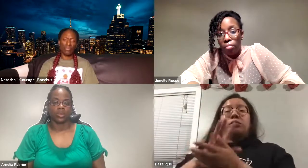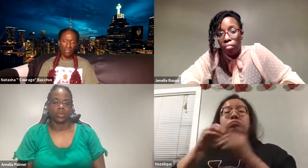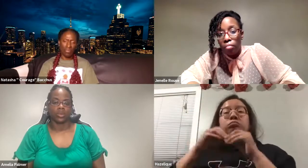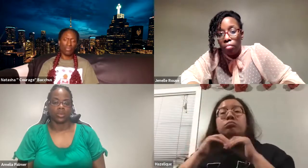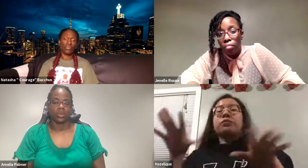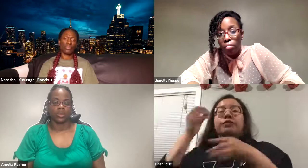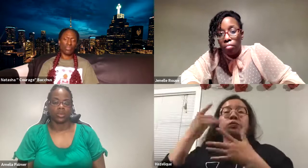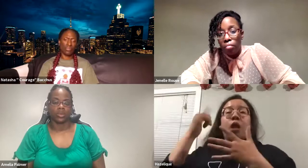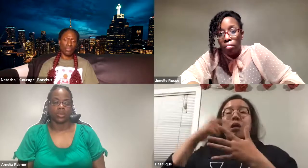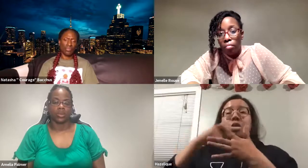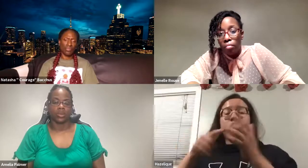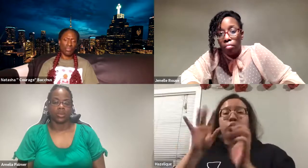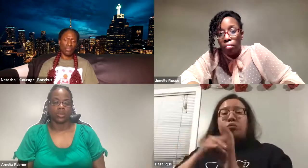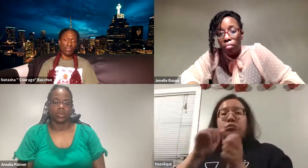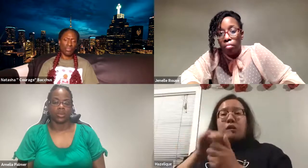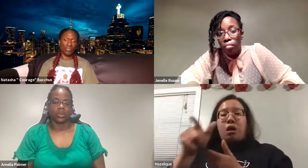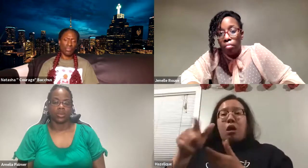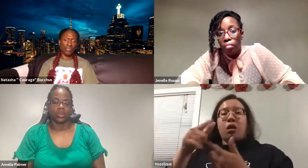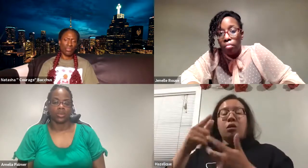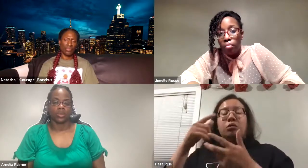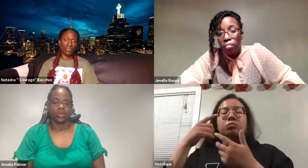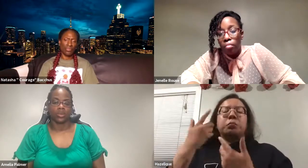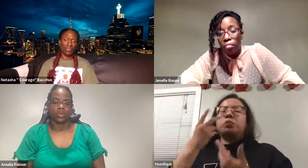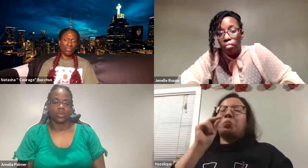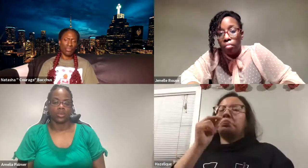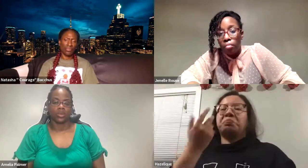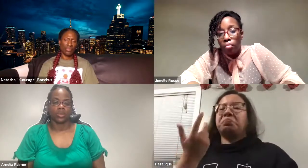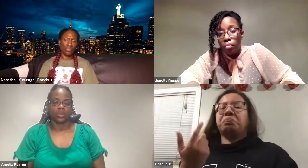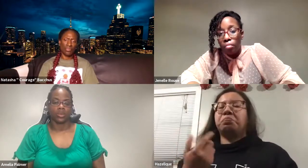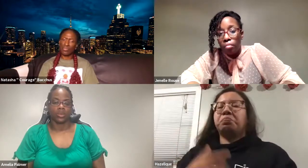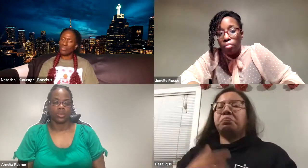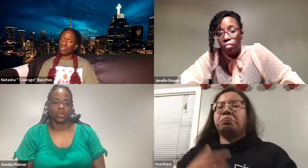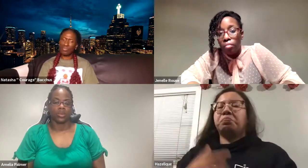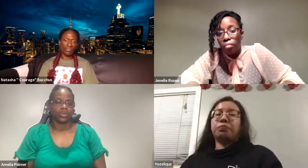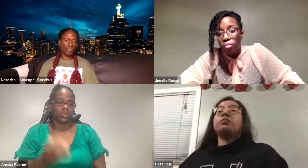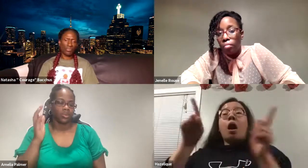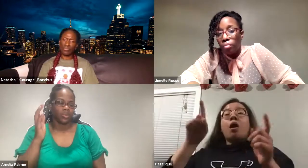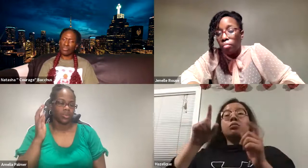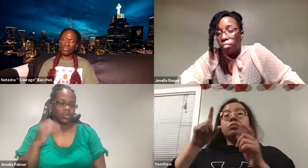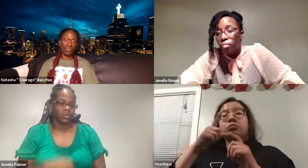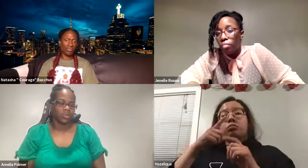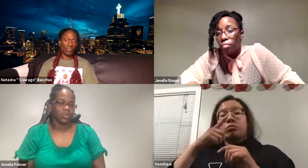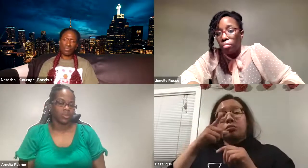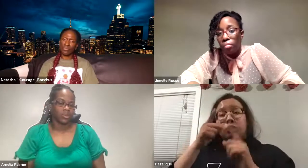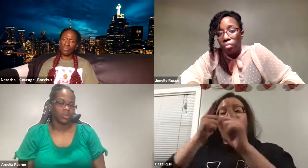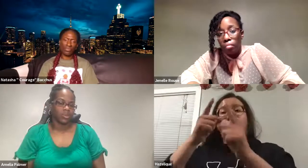that i'm aware of that went but in terms of the documentation or the inclusion of those indigenous